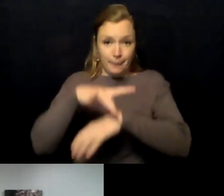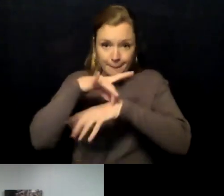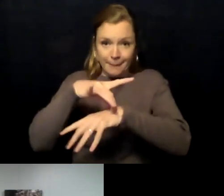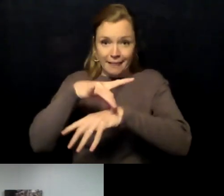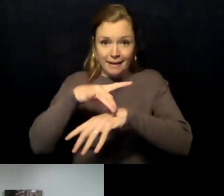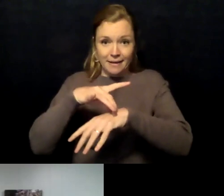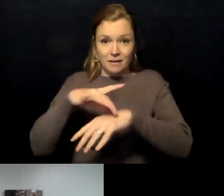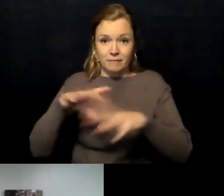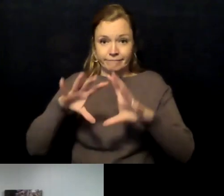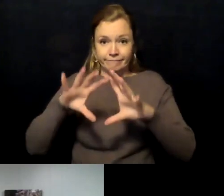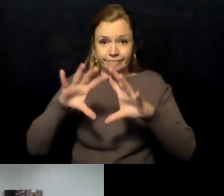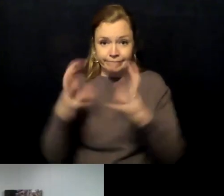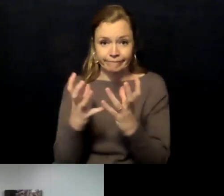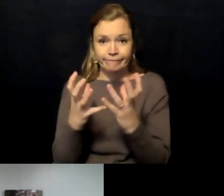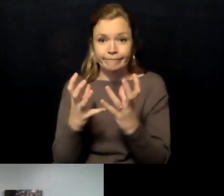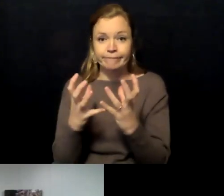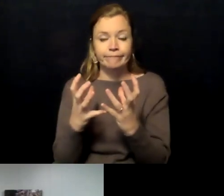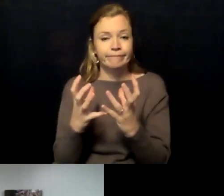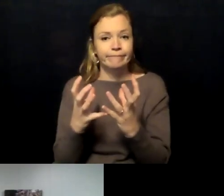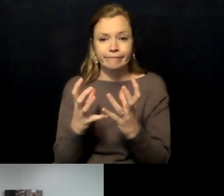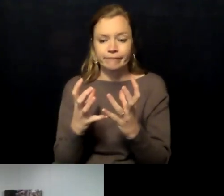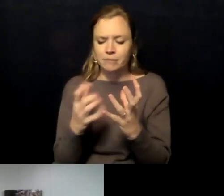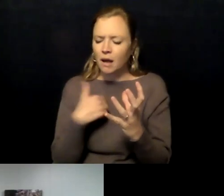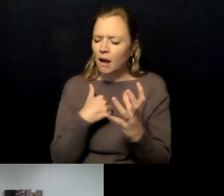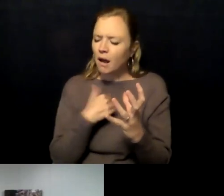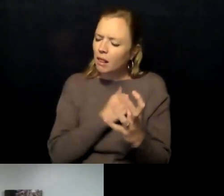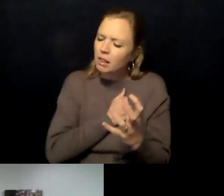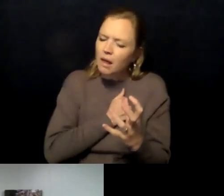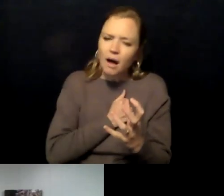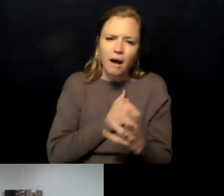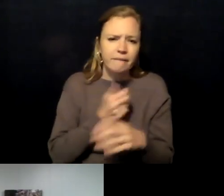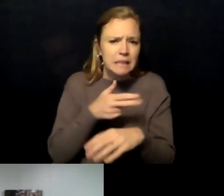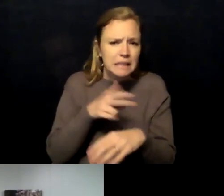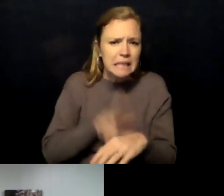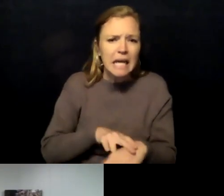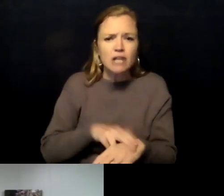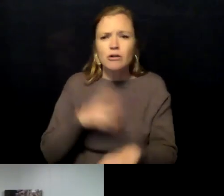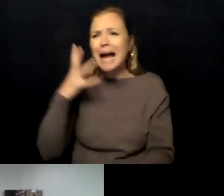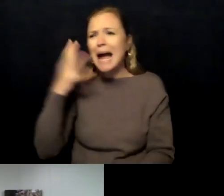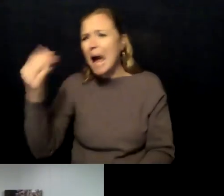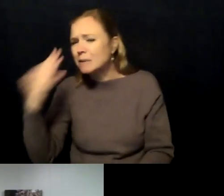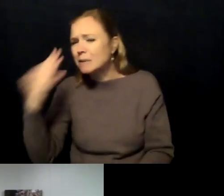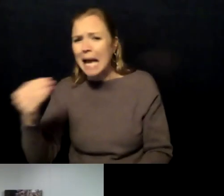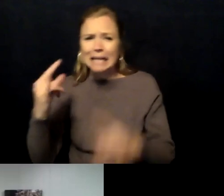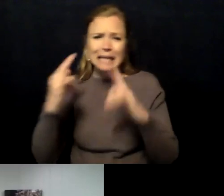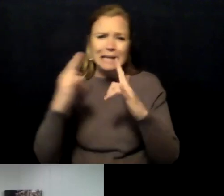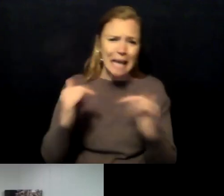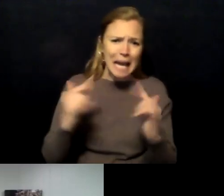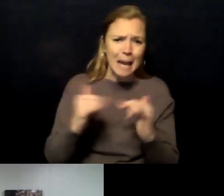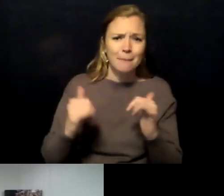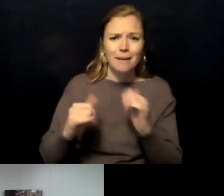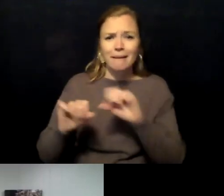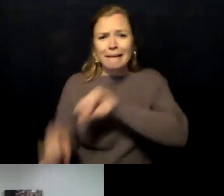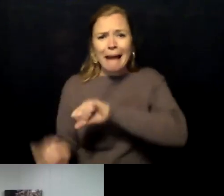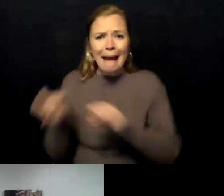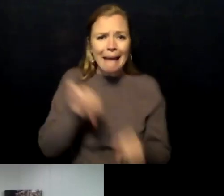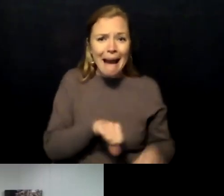what I do. I love being outside. I love to hike. I love to camp, I kayak.